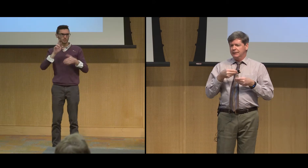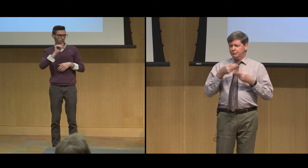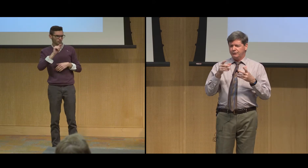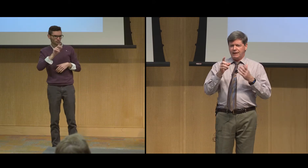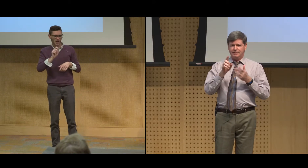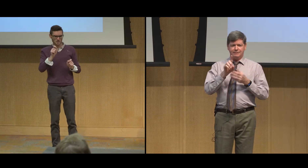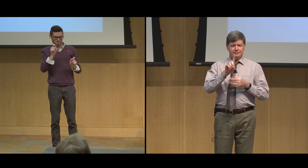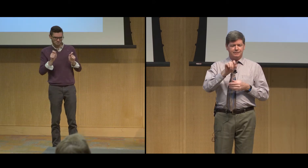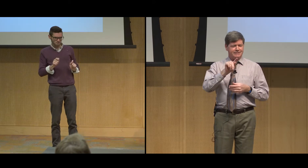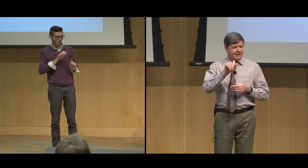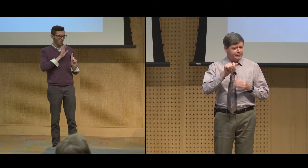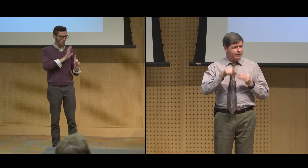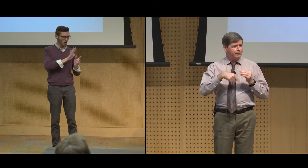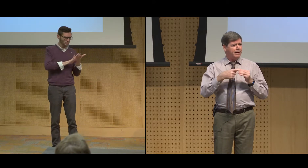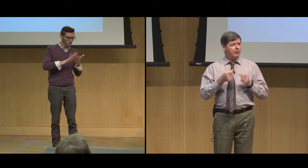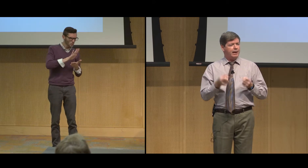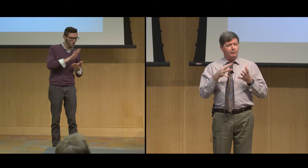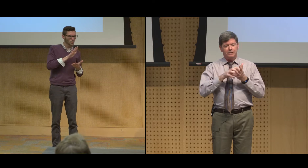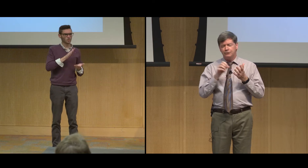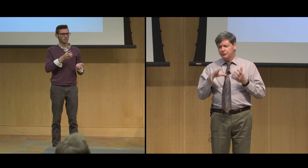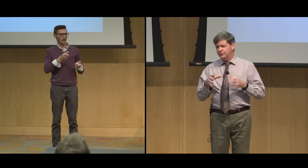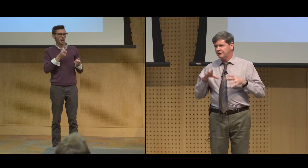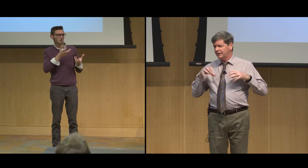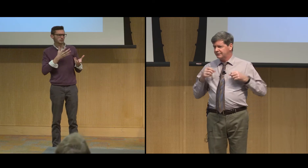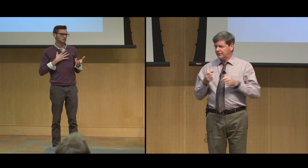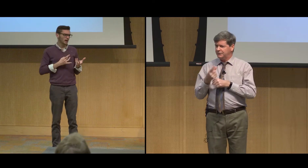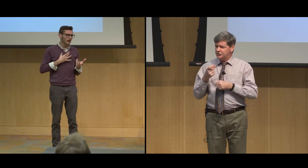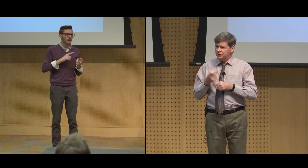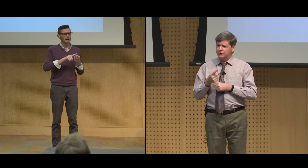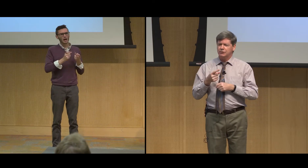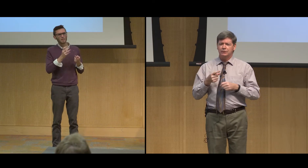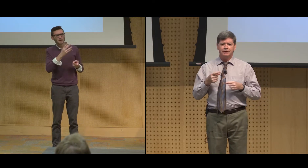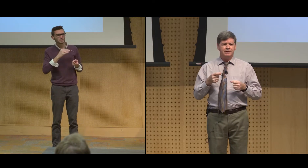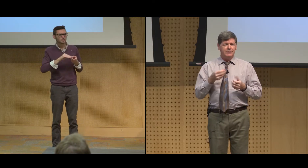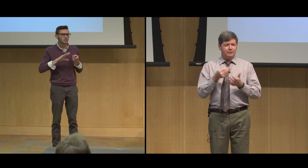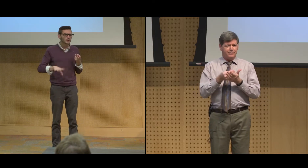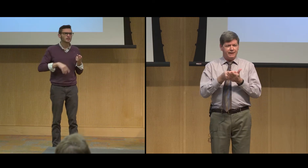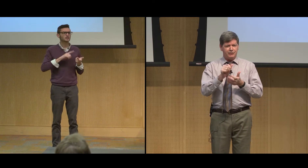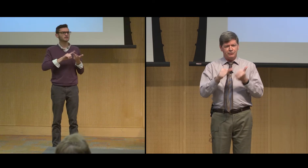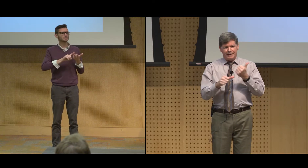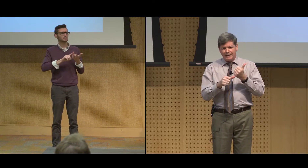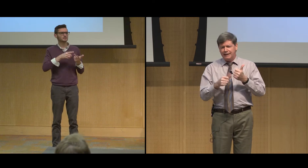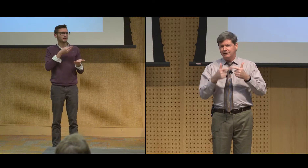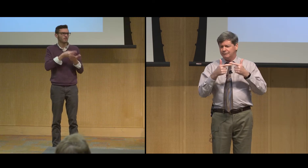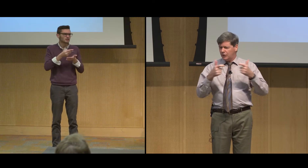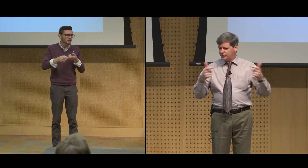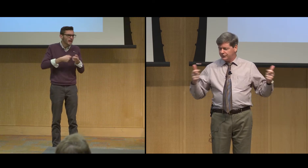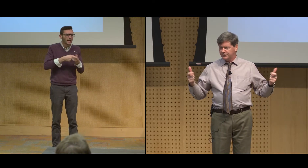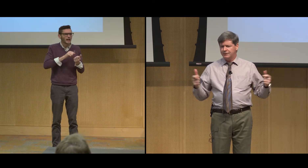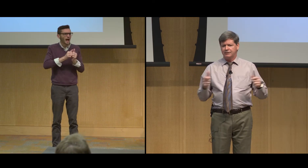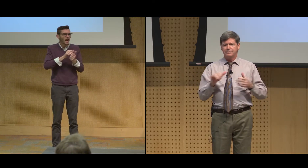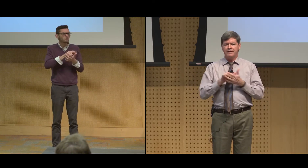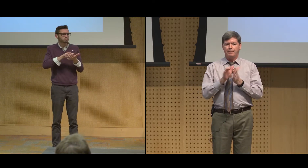and provides data about how many students they accept each year and financial aid and all sorts of things.